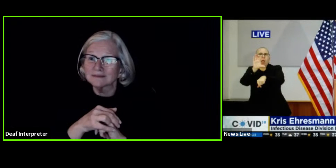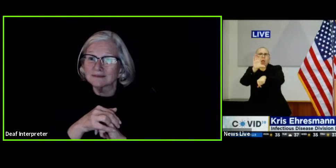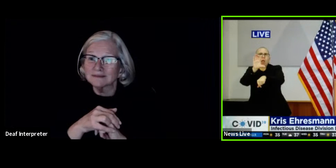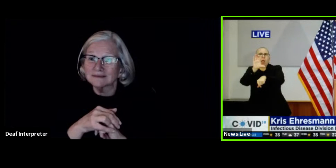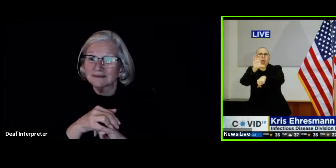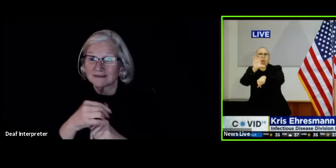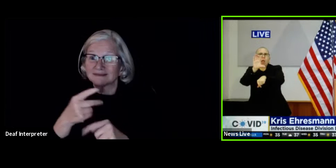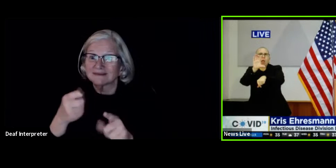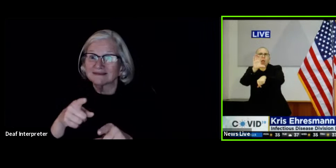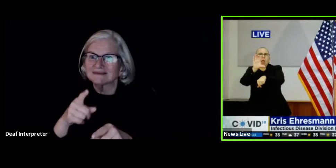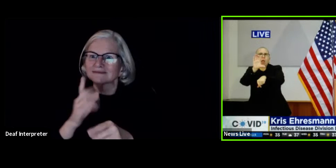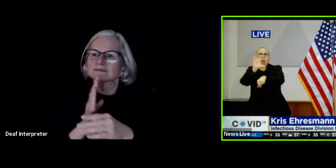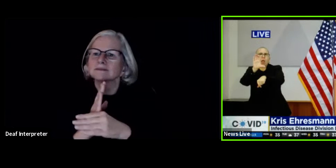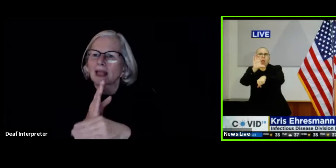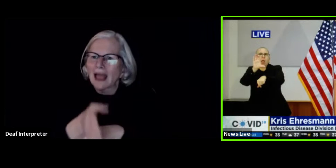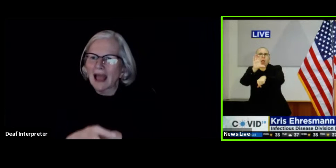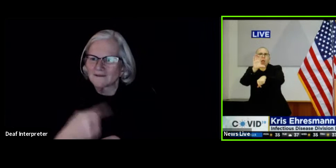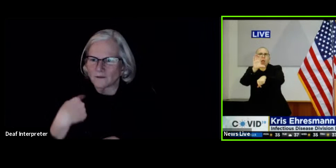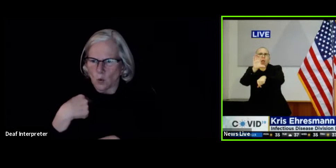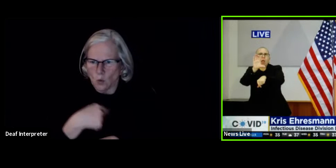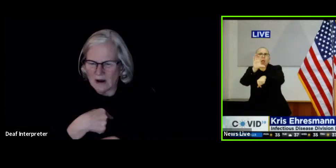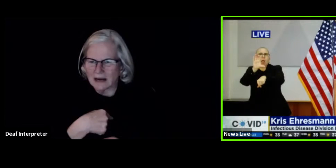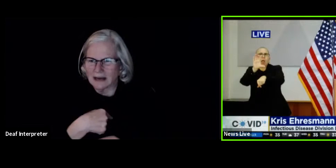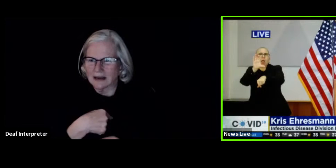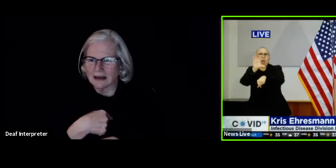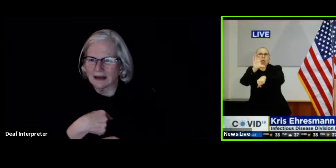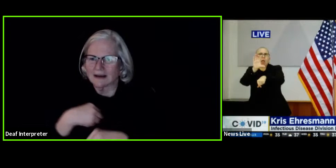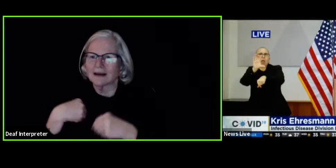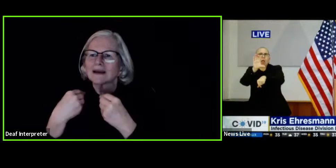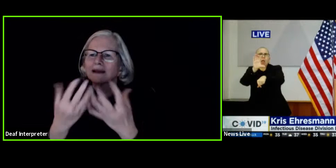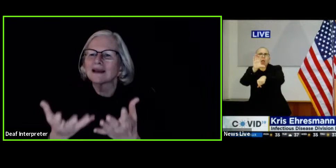THE TESTS RESULT AND PROVIDED THE VERIFICATION CODE.